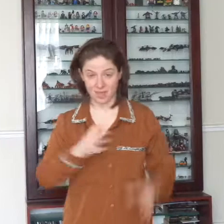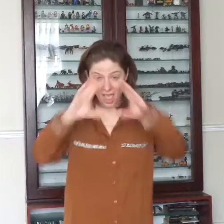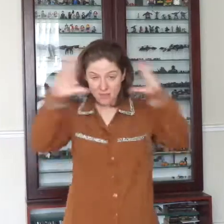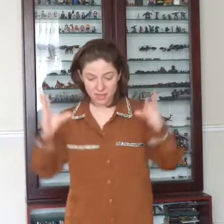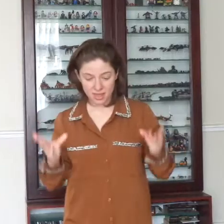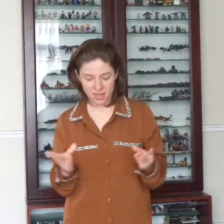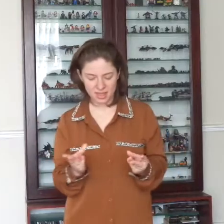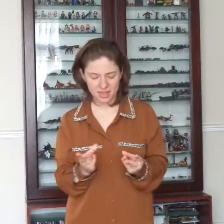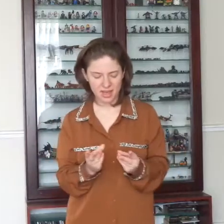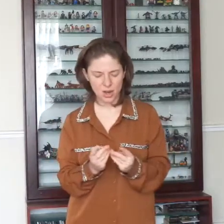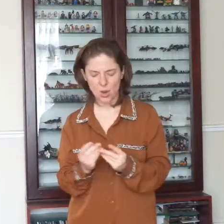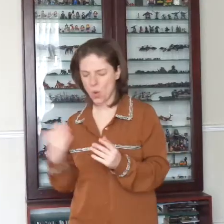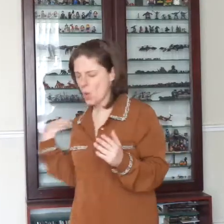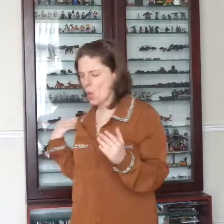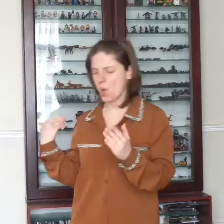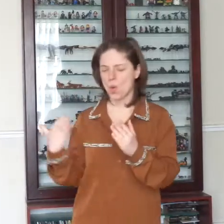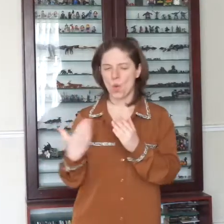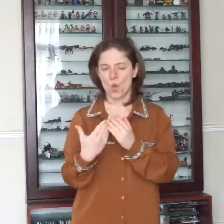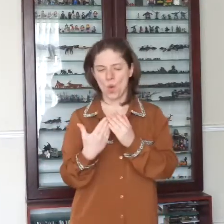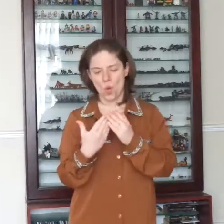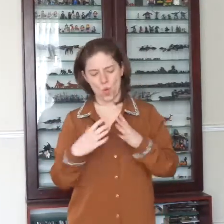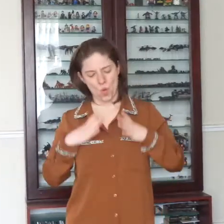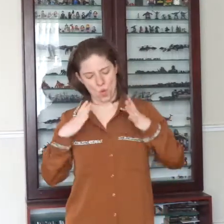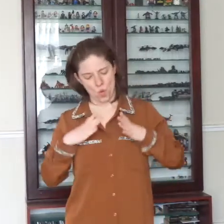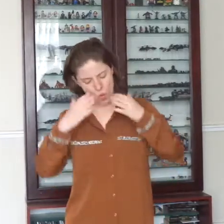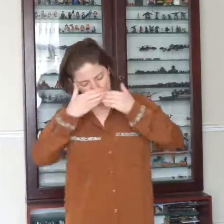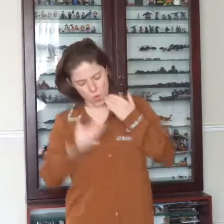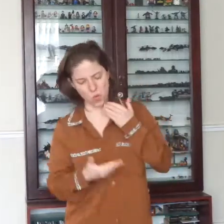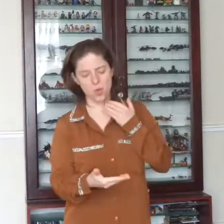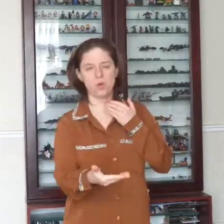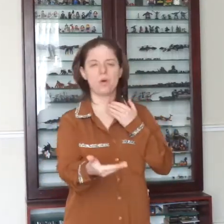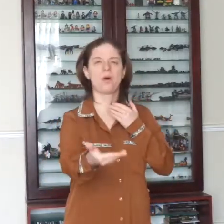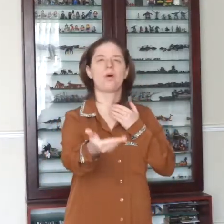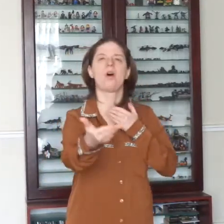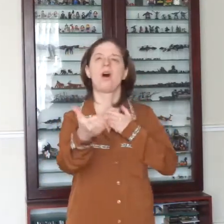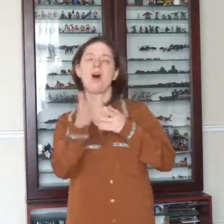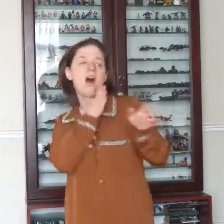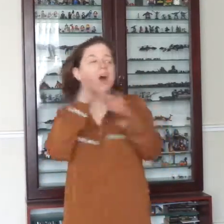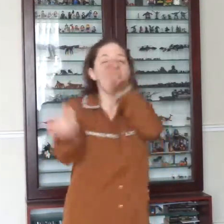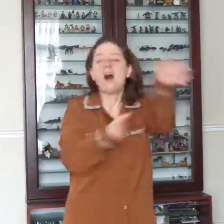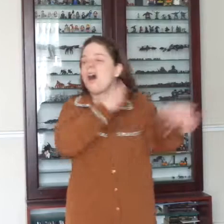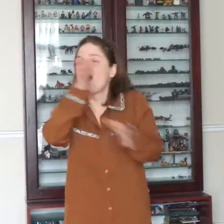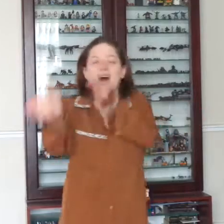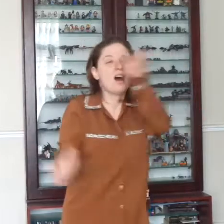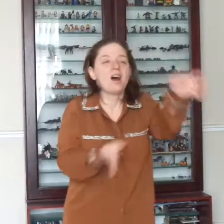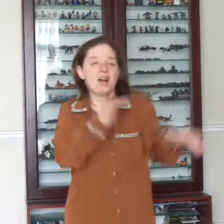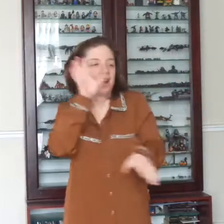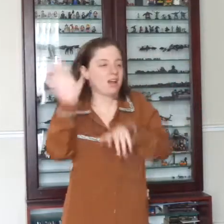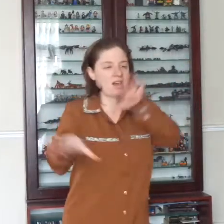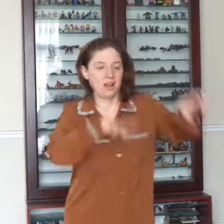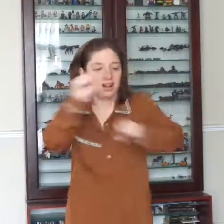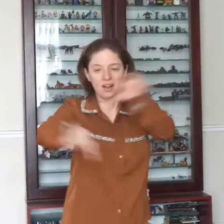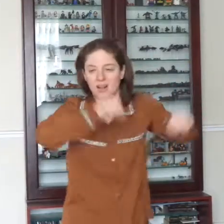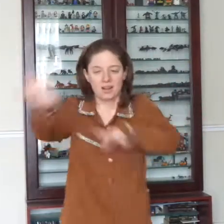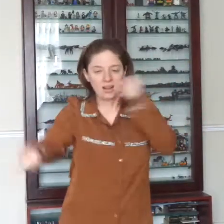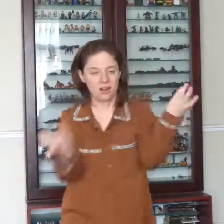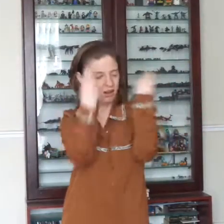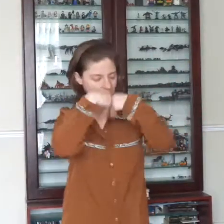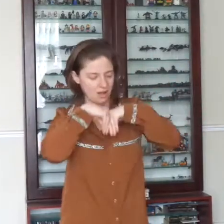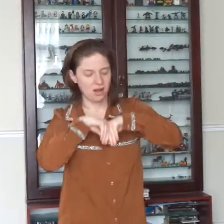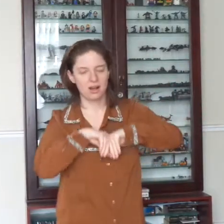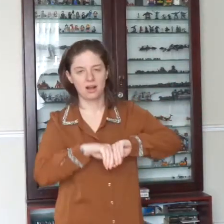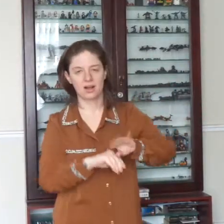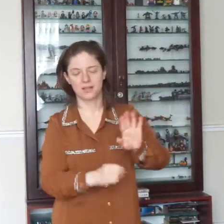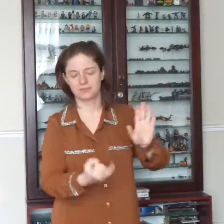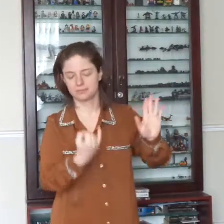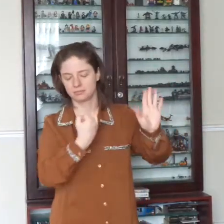Everything I've ever done, Everything I ever do Every place I've ever been, Everywhere I'm going to